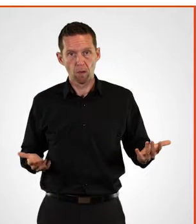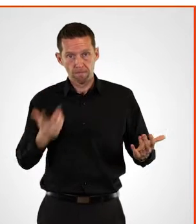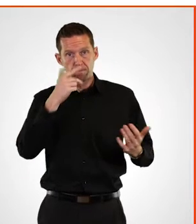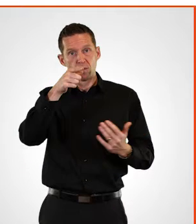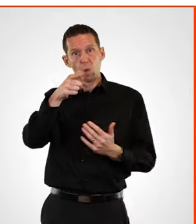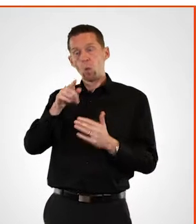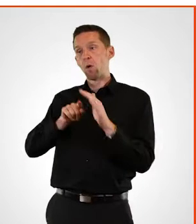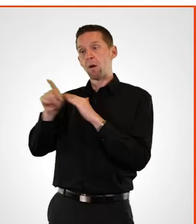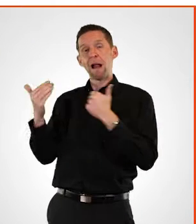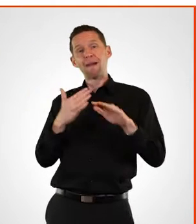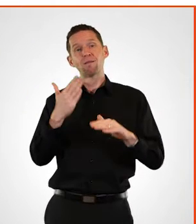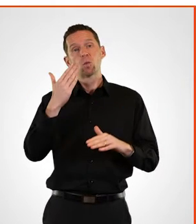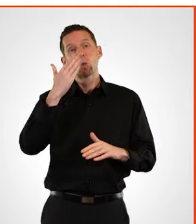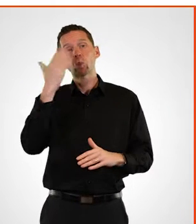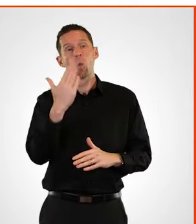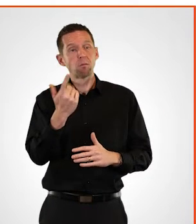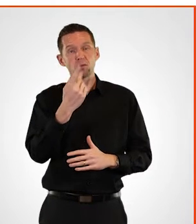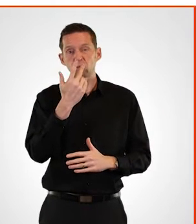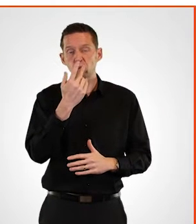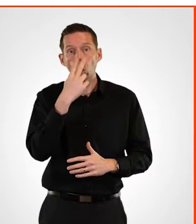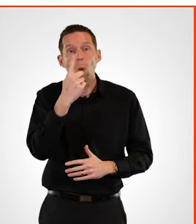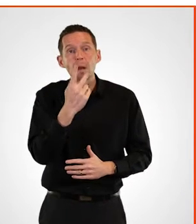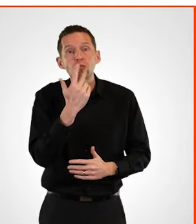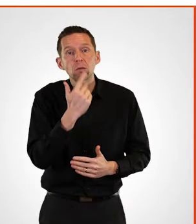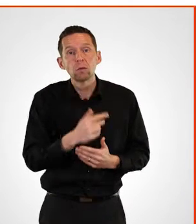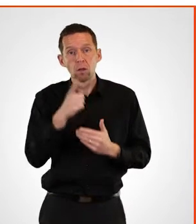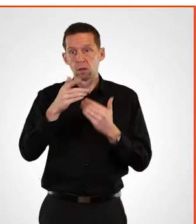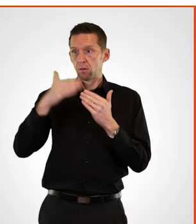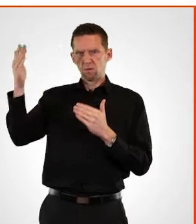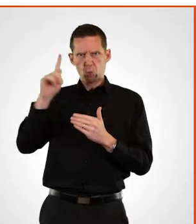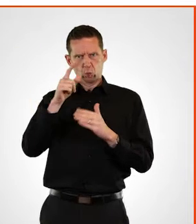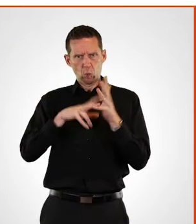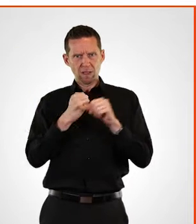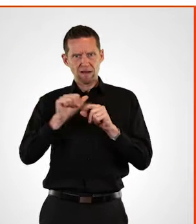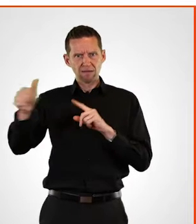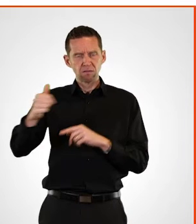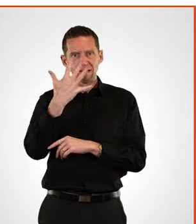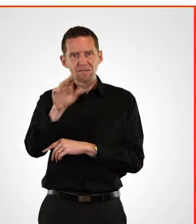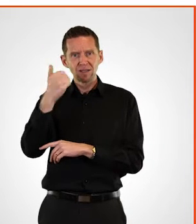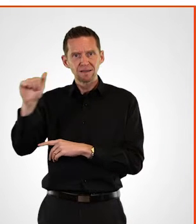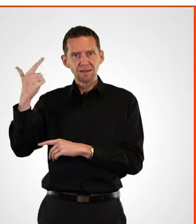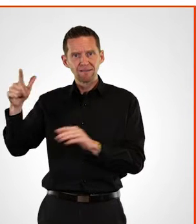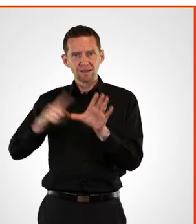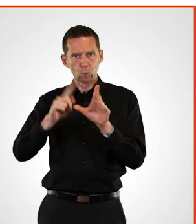Because if you leave school at age 21, what are you going to be doing for the next 50, 60, 70 years?